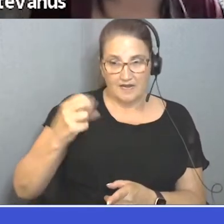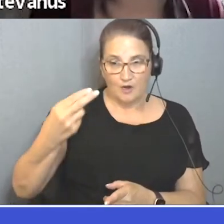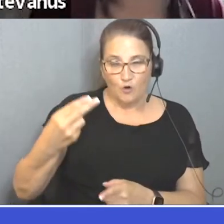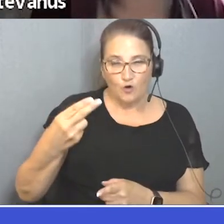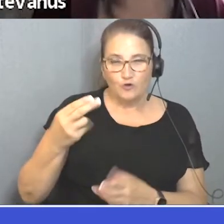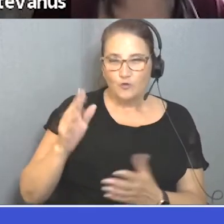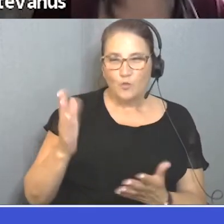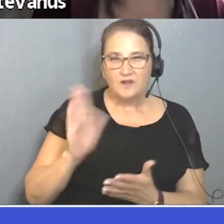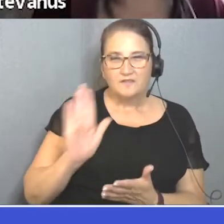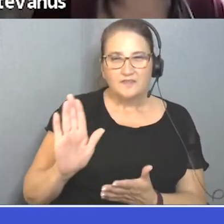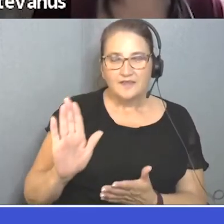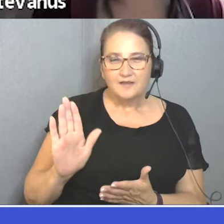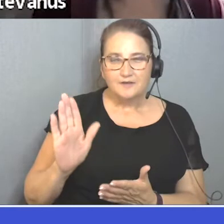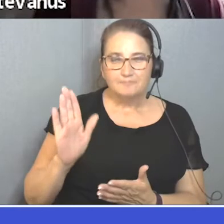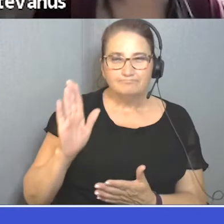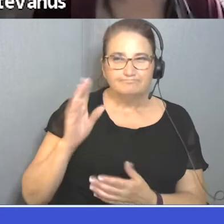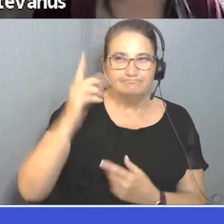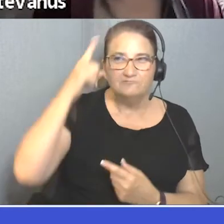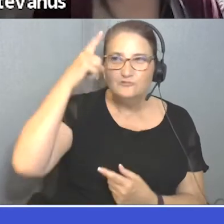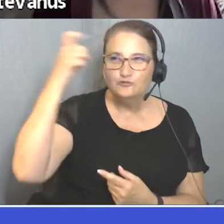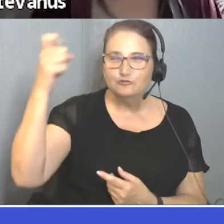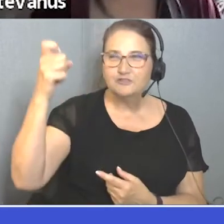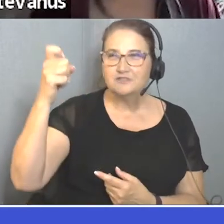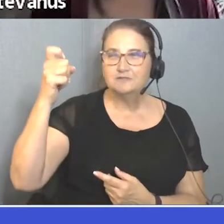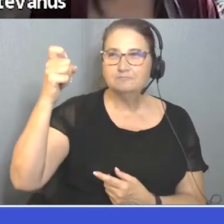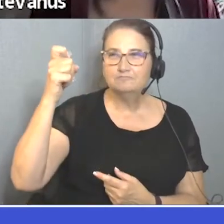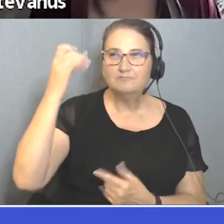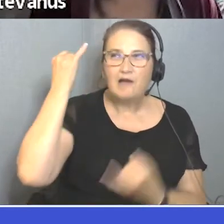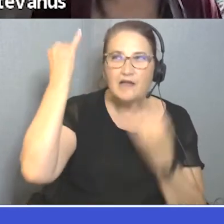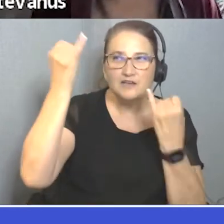ideas? What are they thinking and feeling?